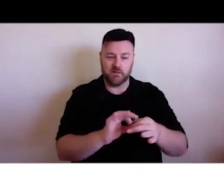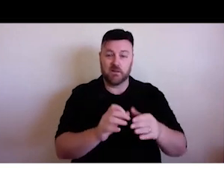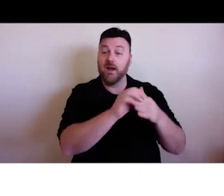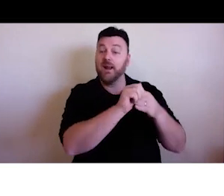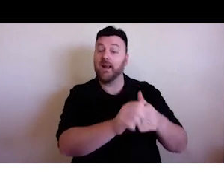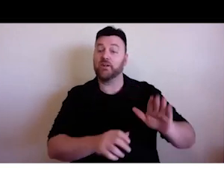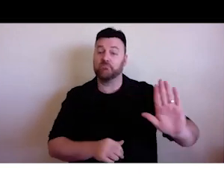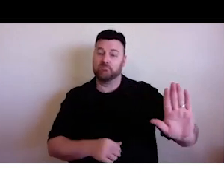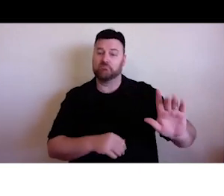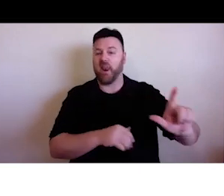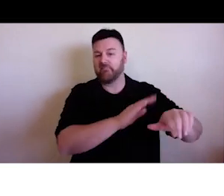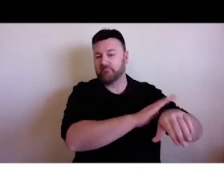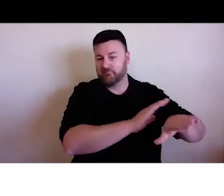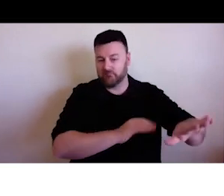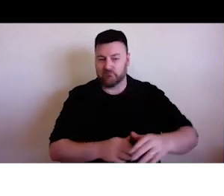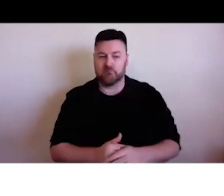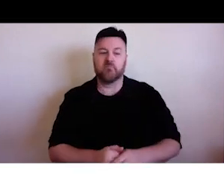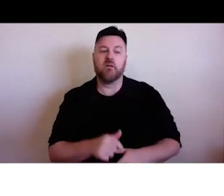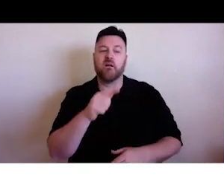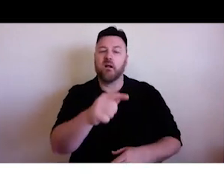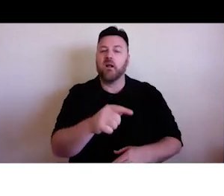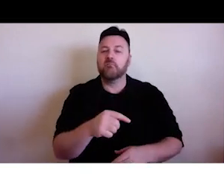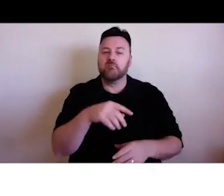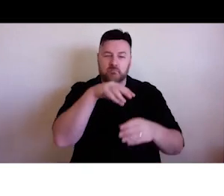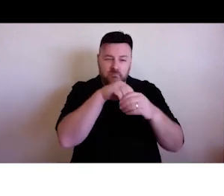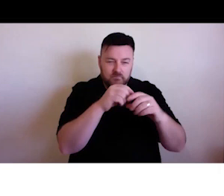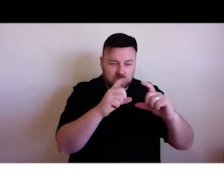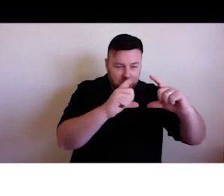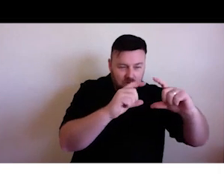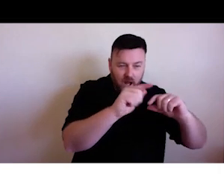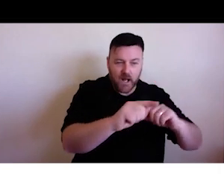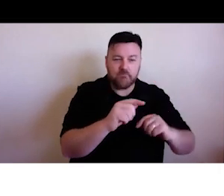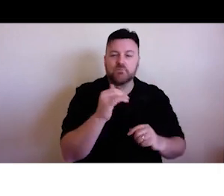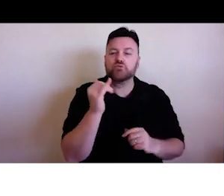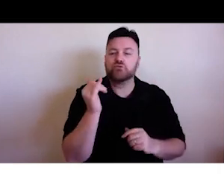is symbolised by a green triangle. Authority is located on the